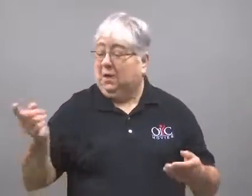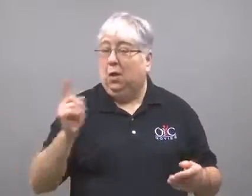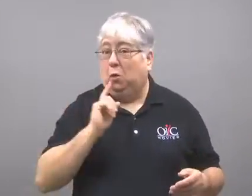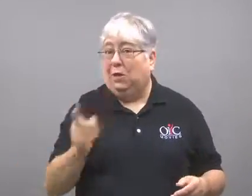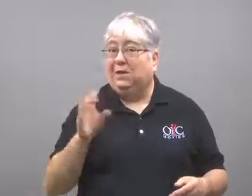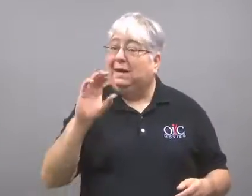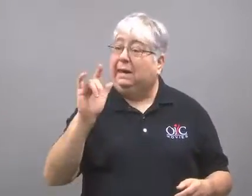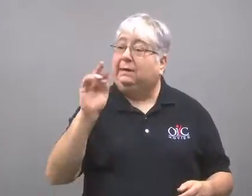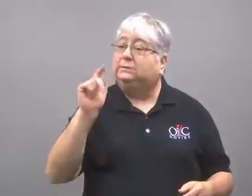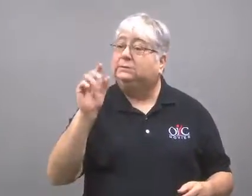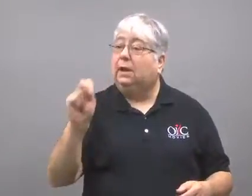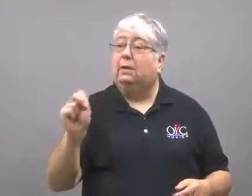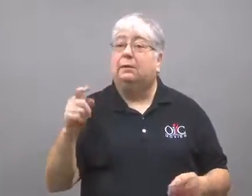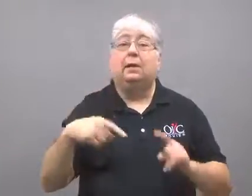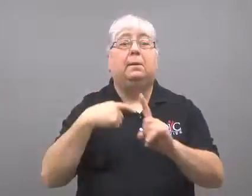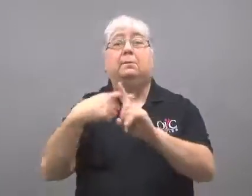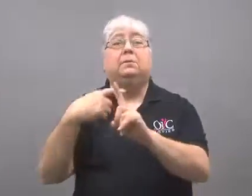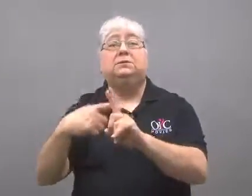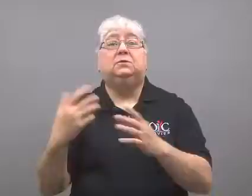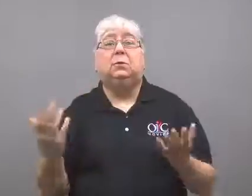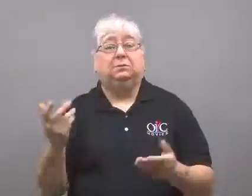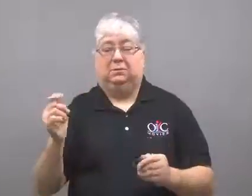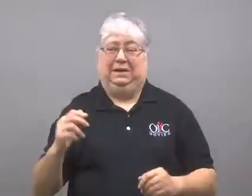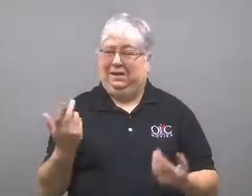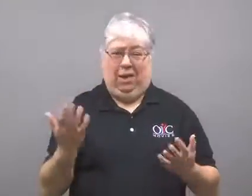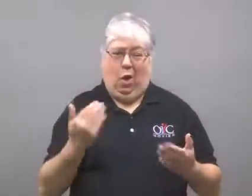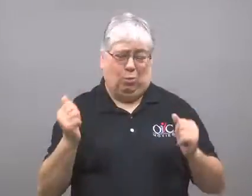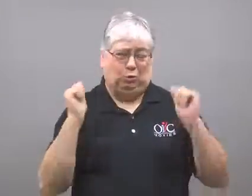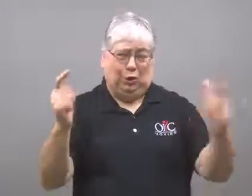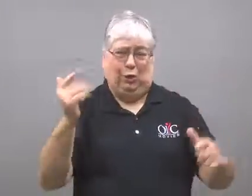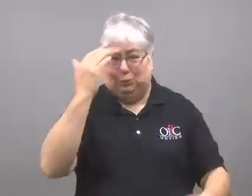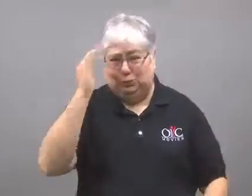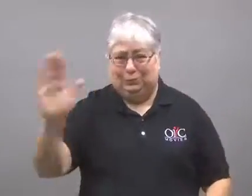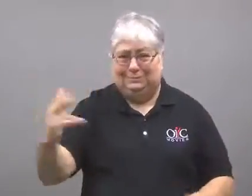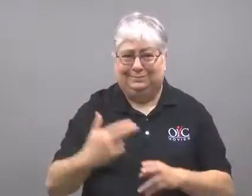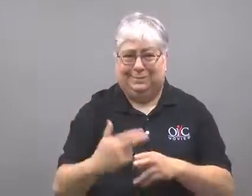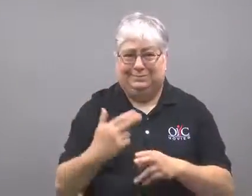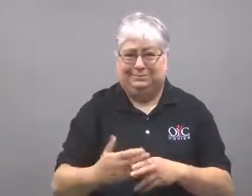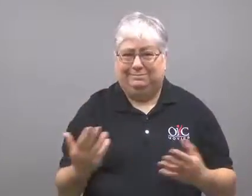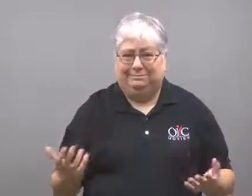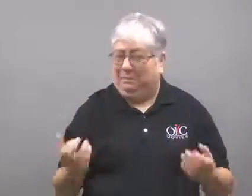Clinton's advantages include nearly universal name recognition.